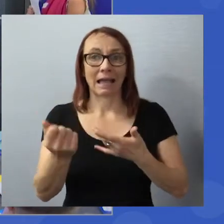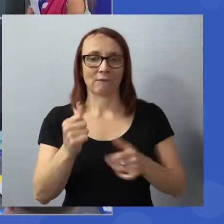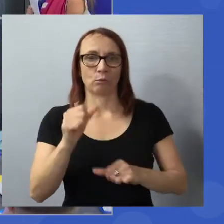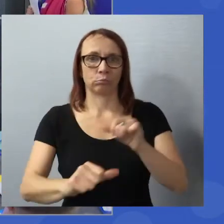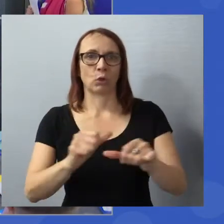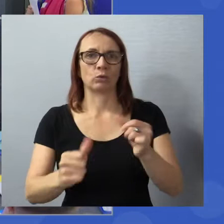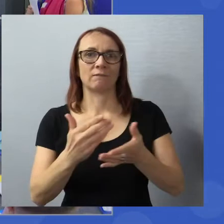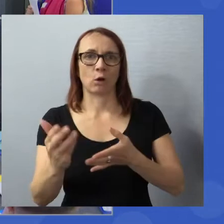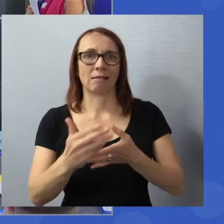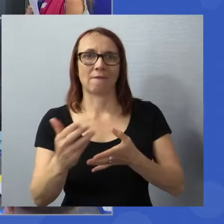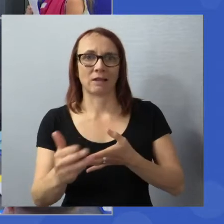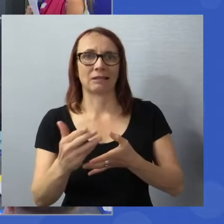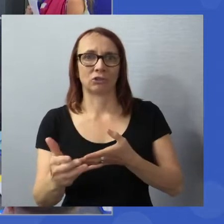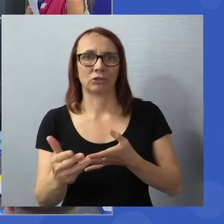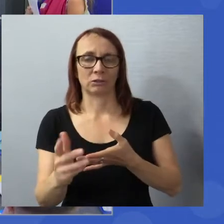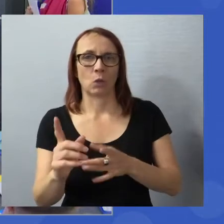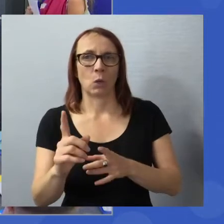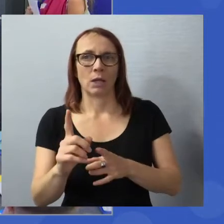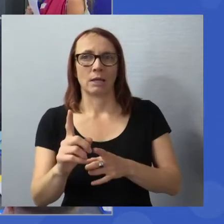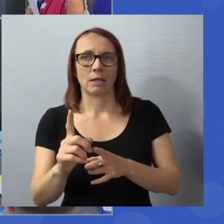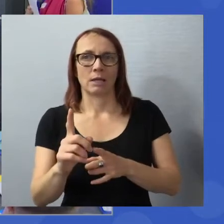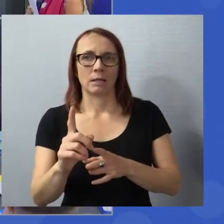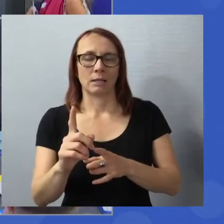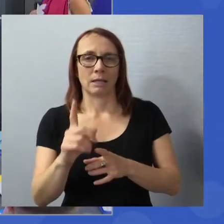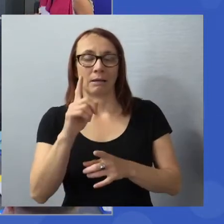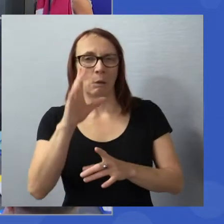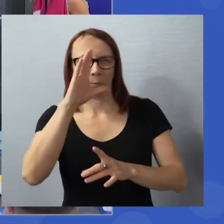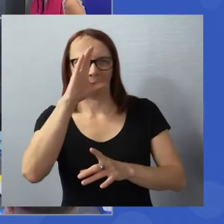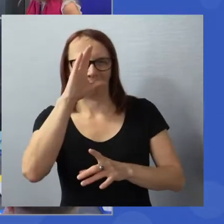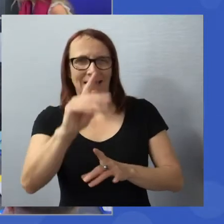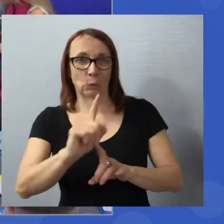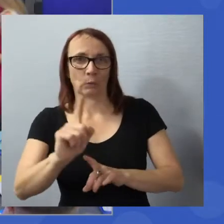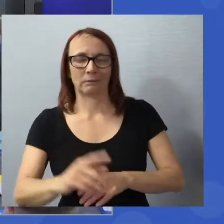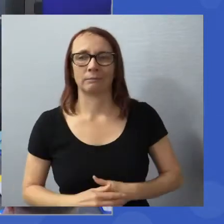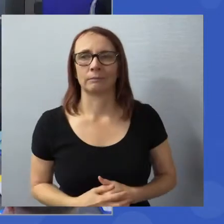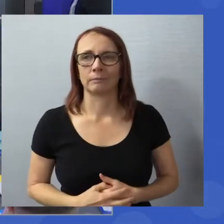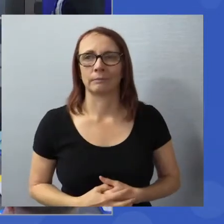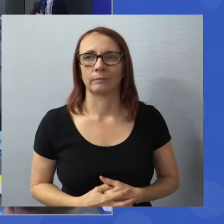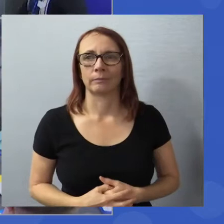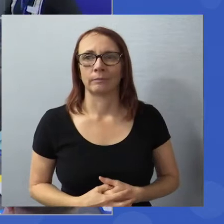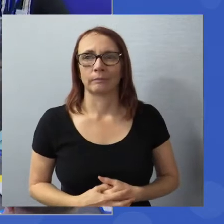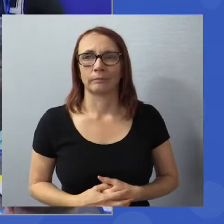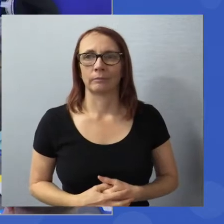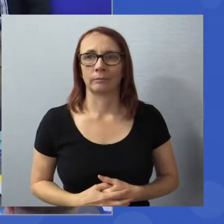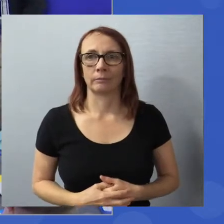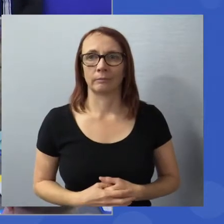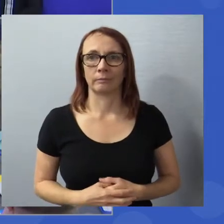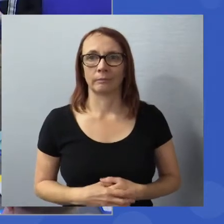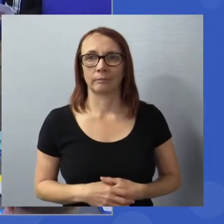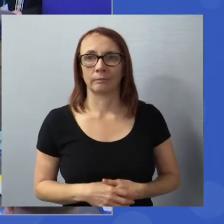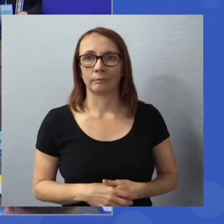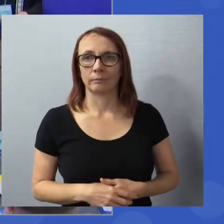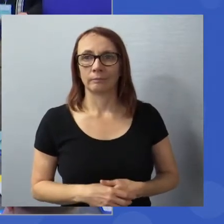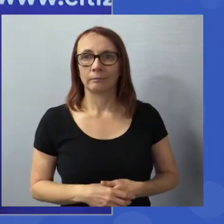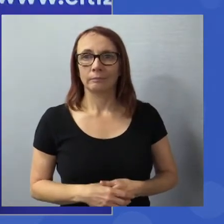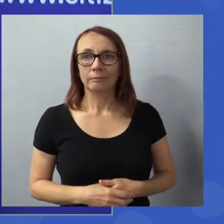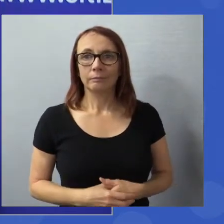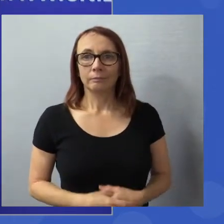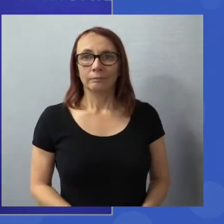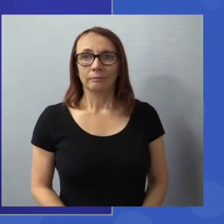clarifications from table later on but I'm gonna hand over to you now so from